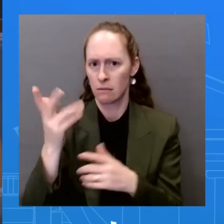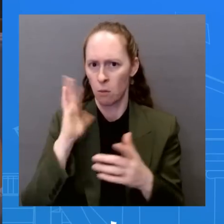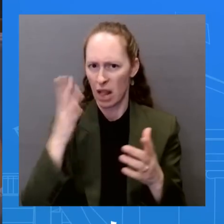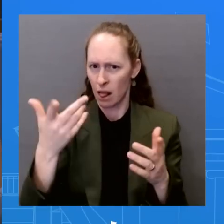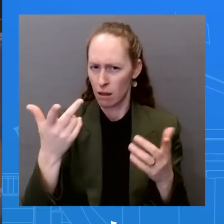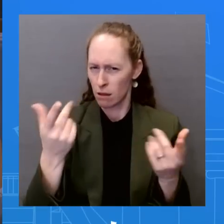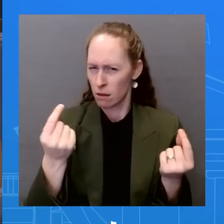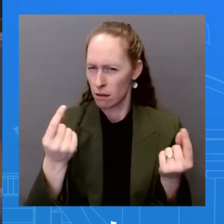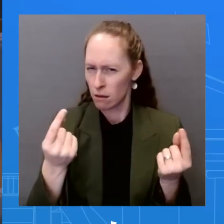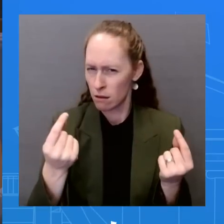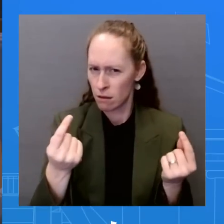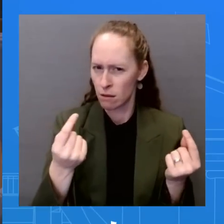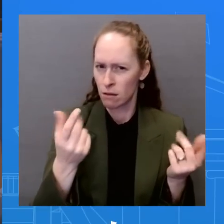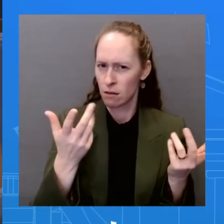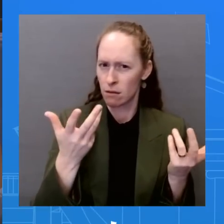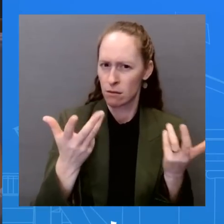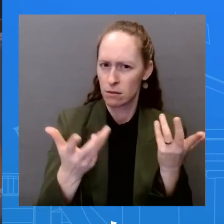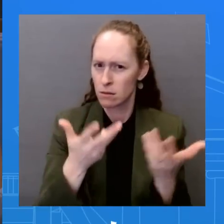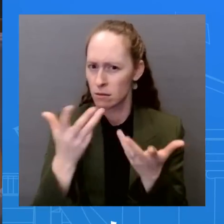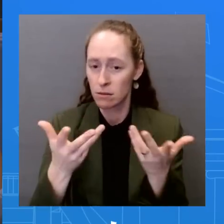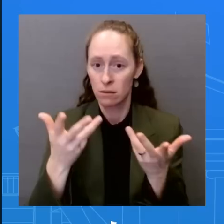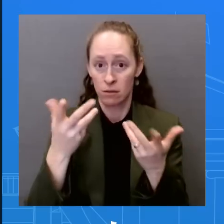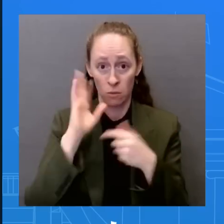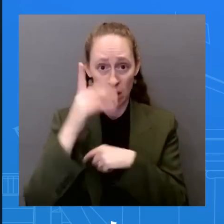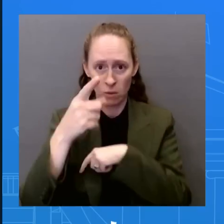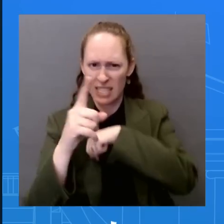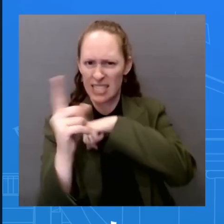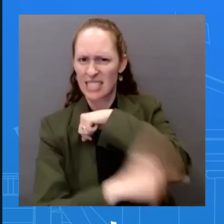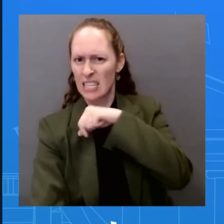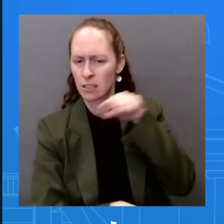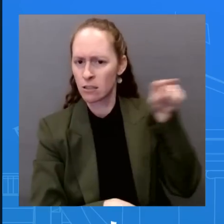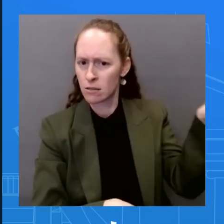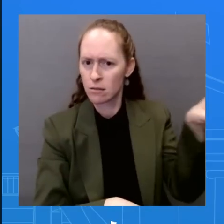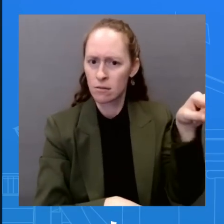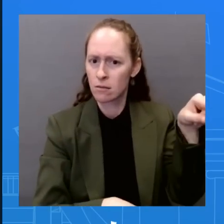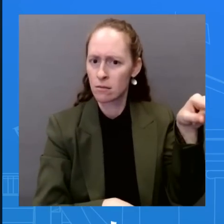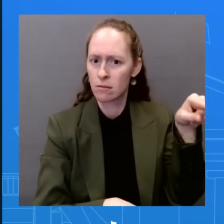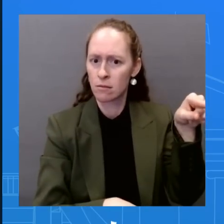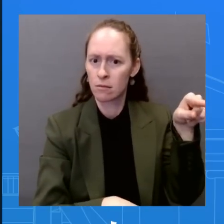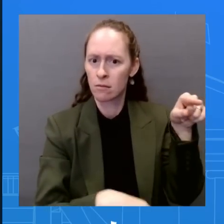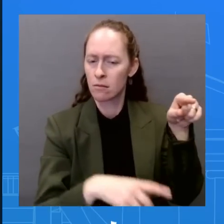with other NATO countries? Ms. Jean-Pierre: So, look, you know, we'll --